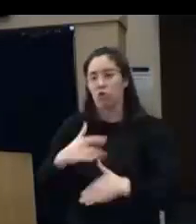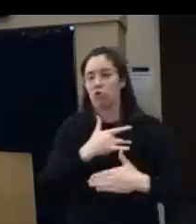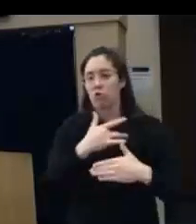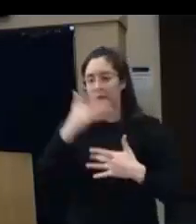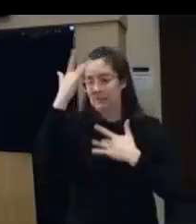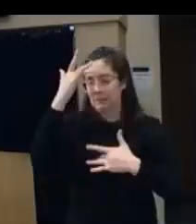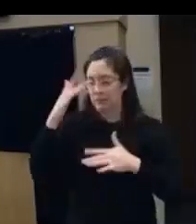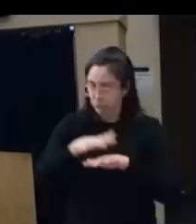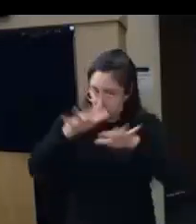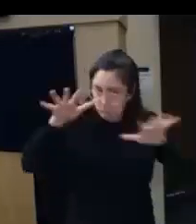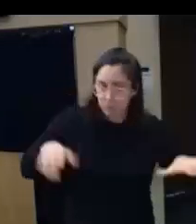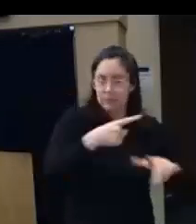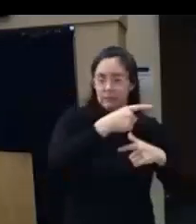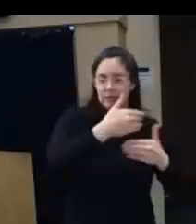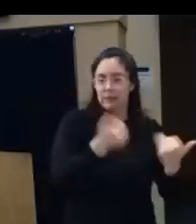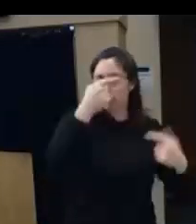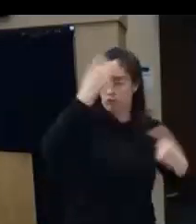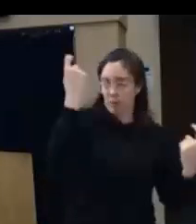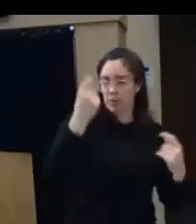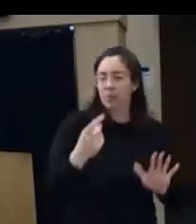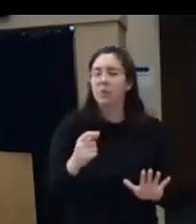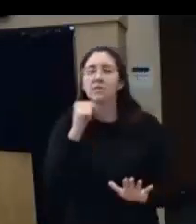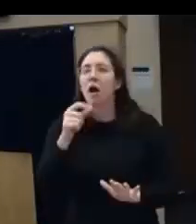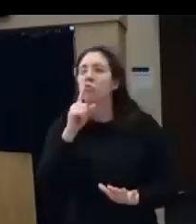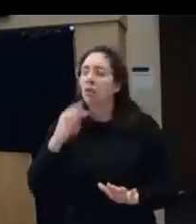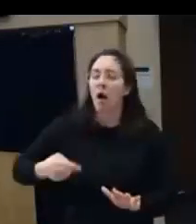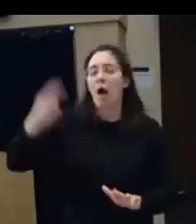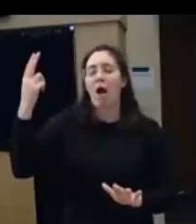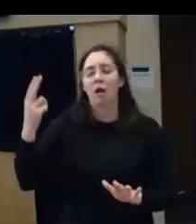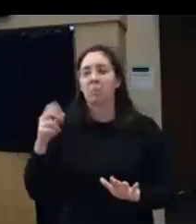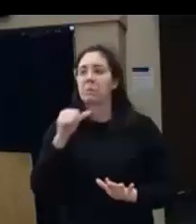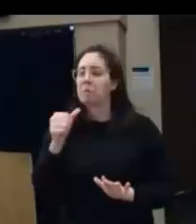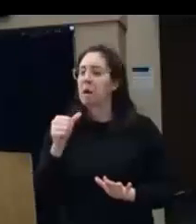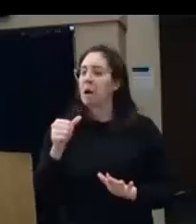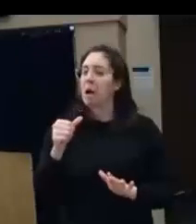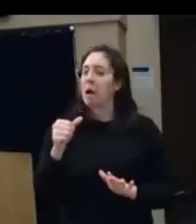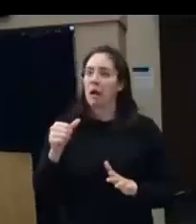wasn't super high though and I say it was higher than the average population but not a lot higher